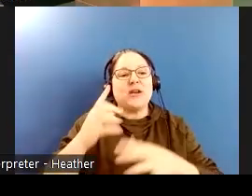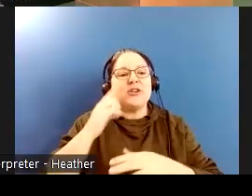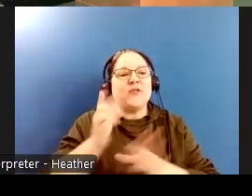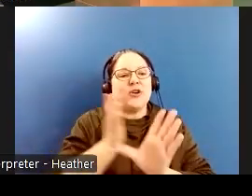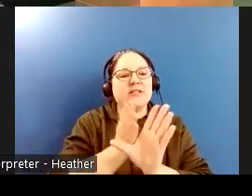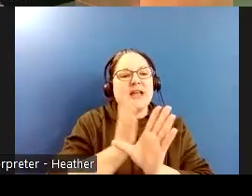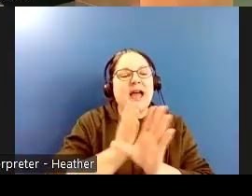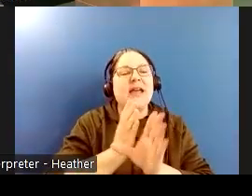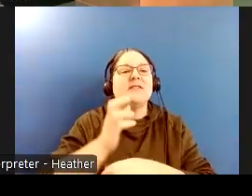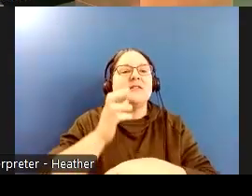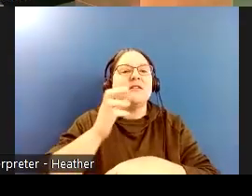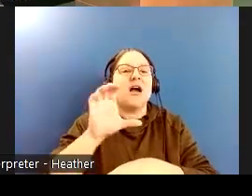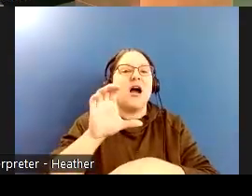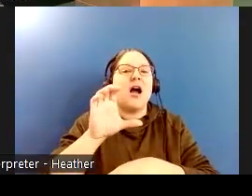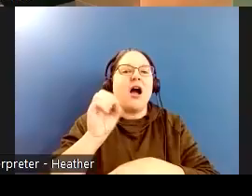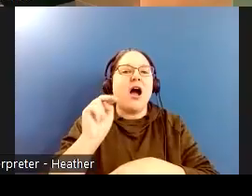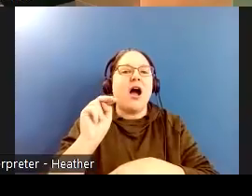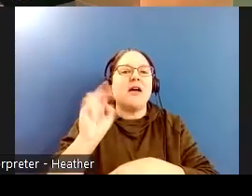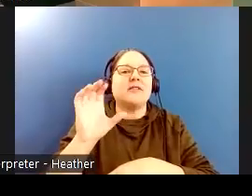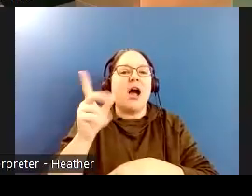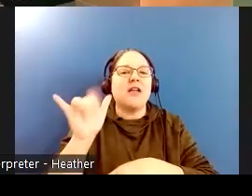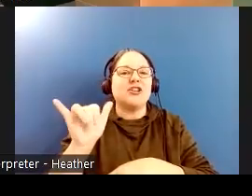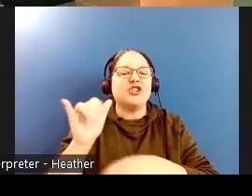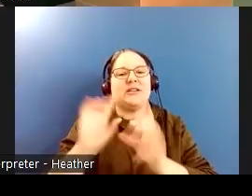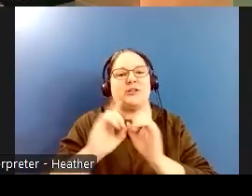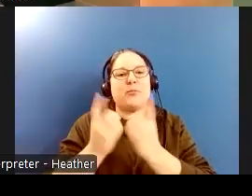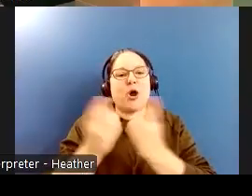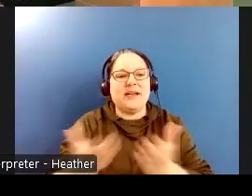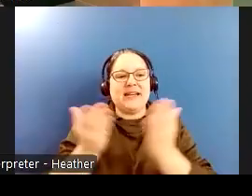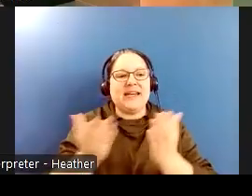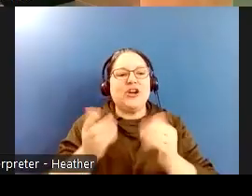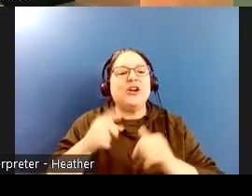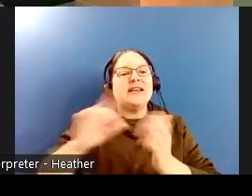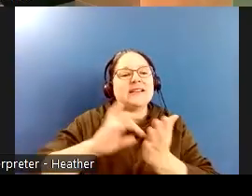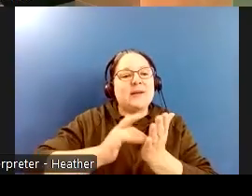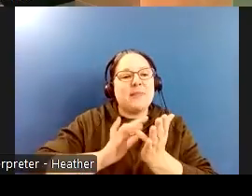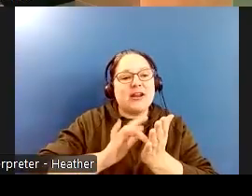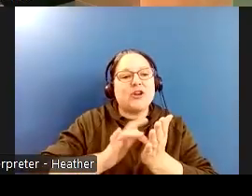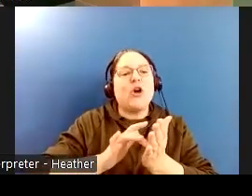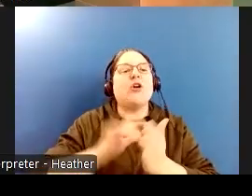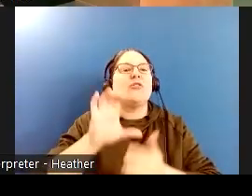Center here. Um, and he's a medical oncologist specializing in the treatment of head, neck,